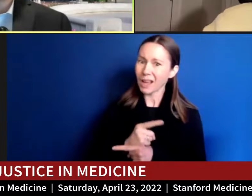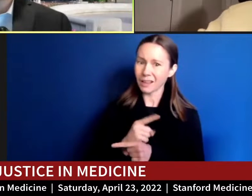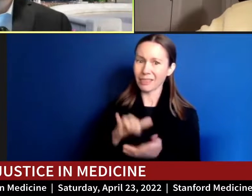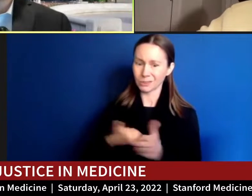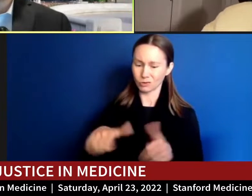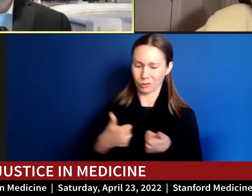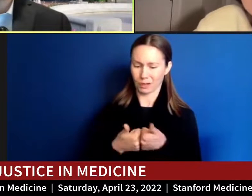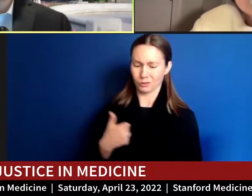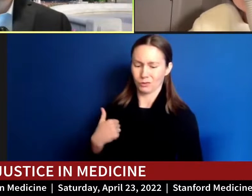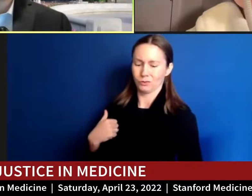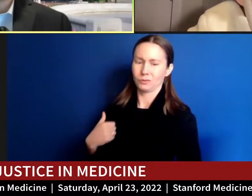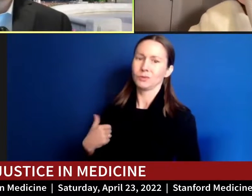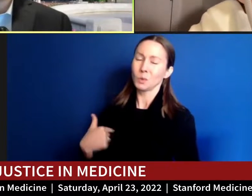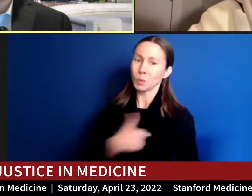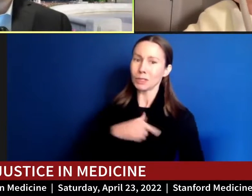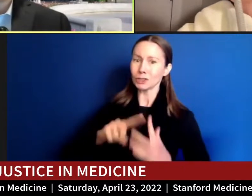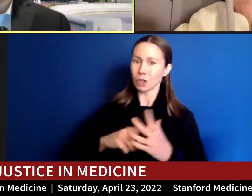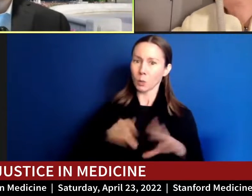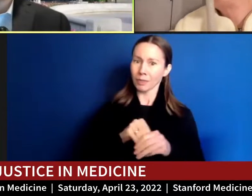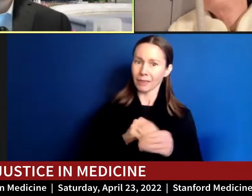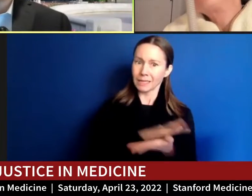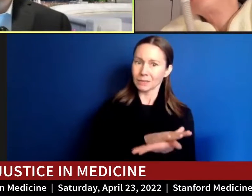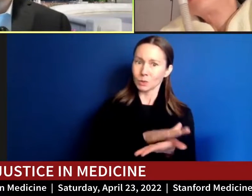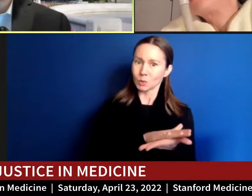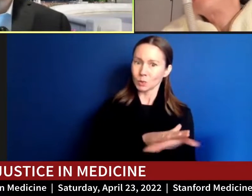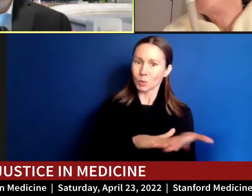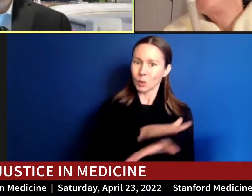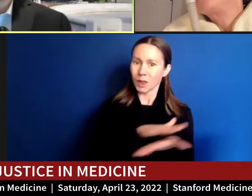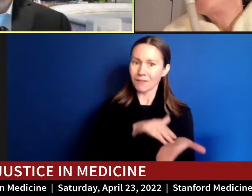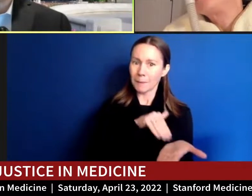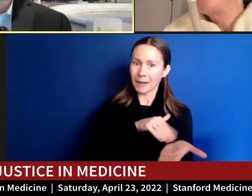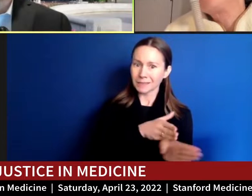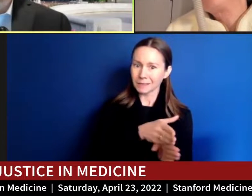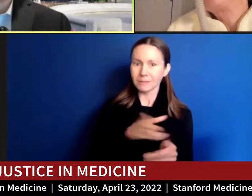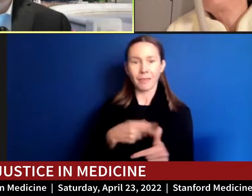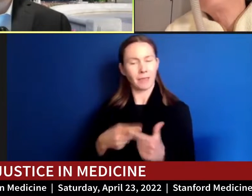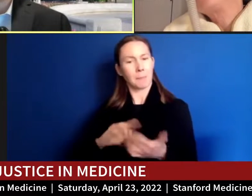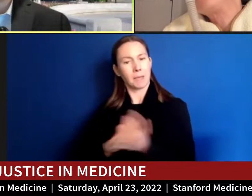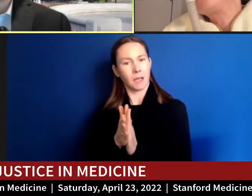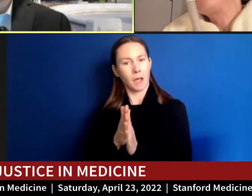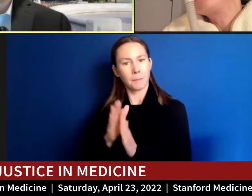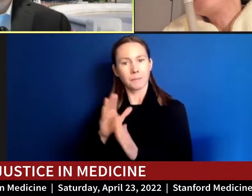School of Medicine and then became an Employee Resource group for the hospital. But it’s hard